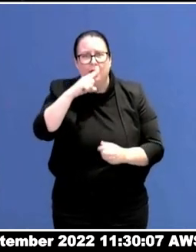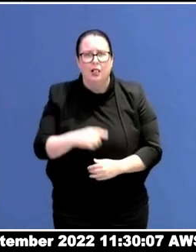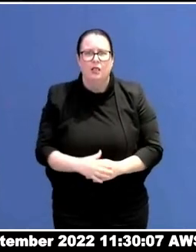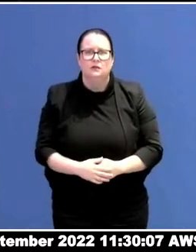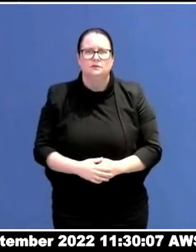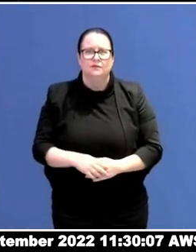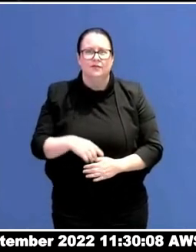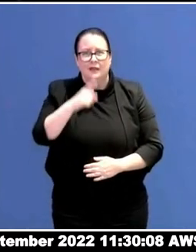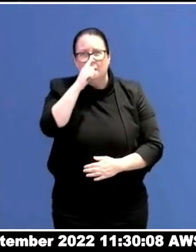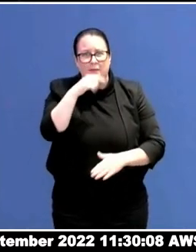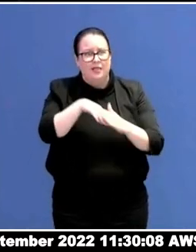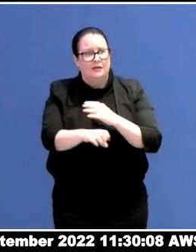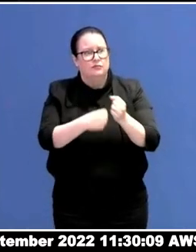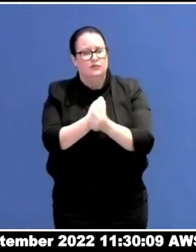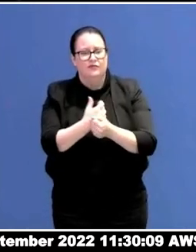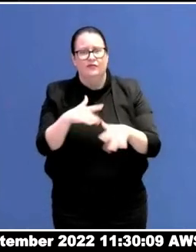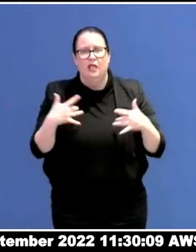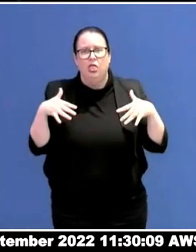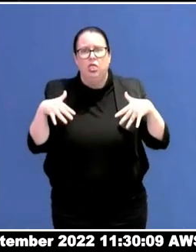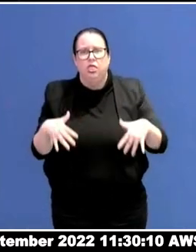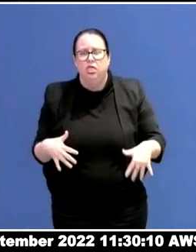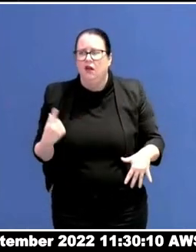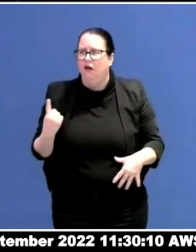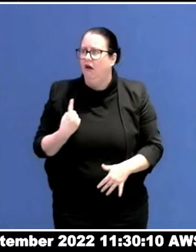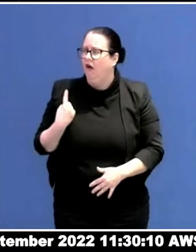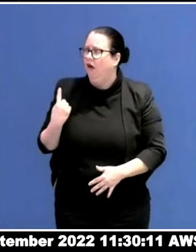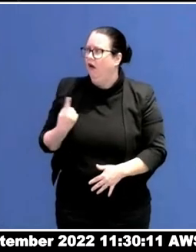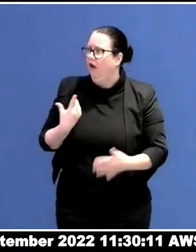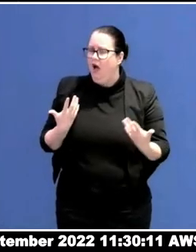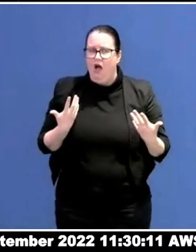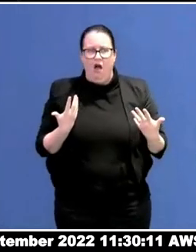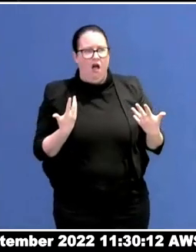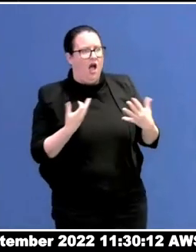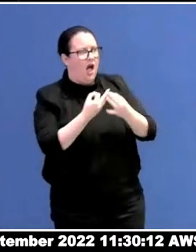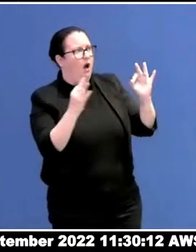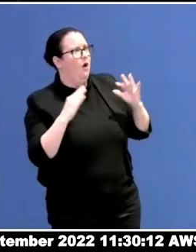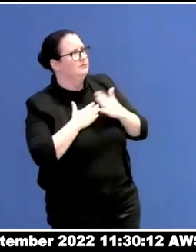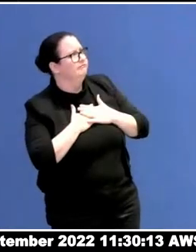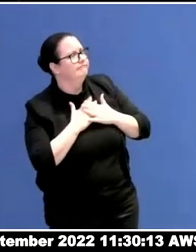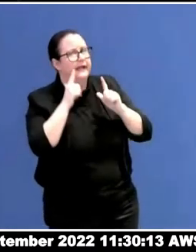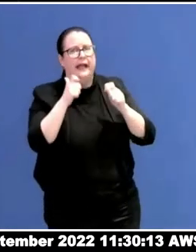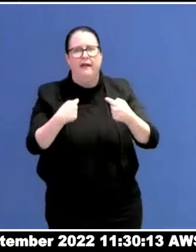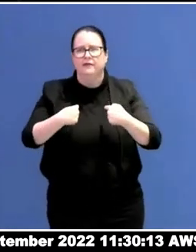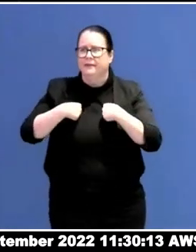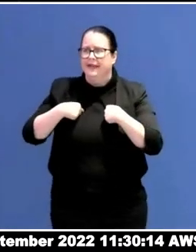isolated, alone, not cared for, not provided the appropriate supports and equipment to